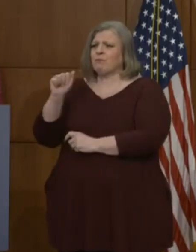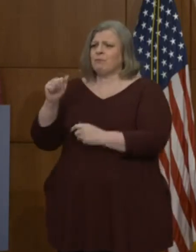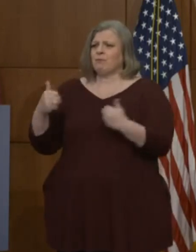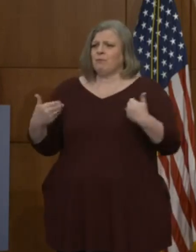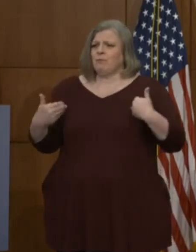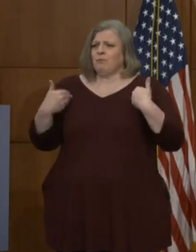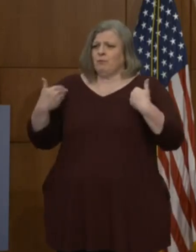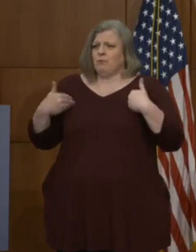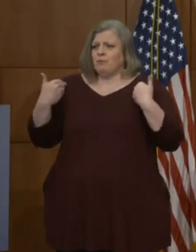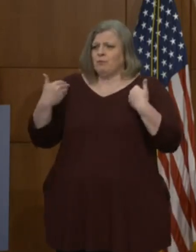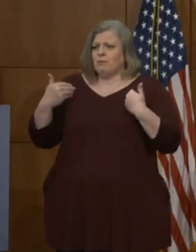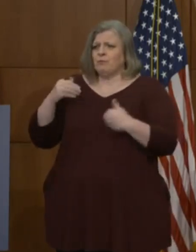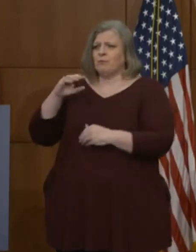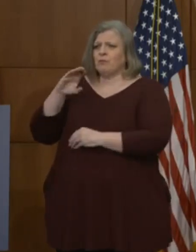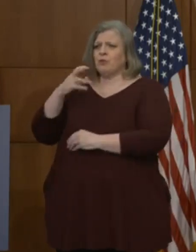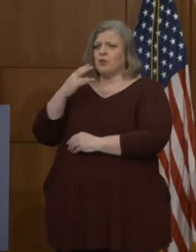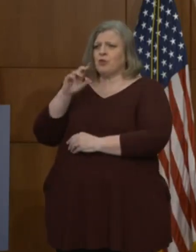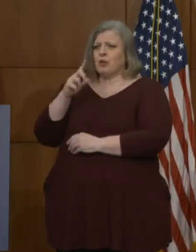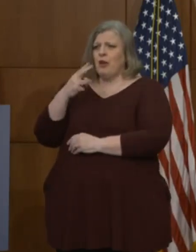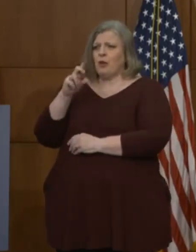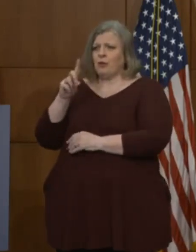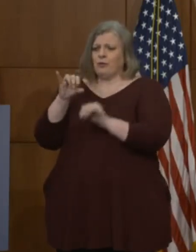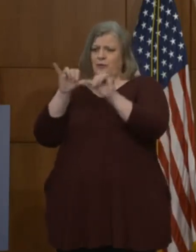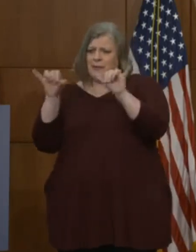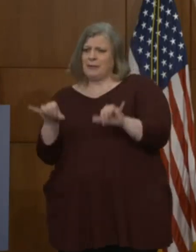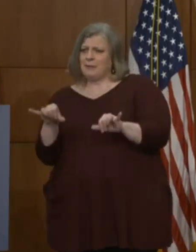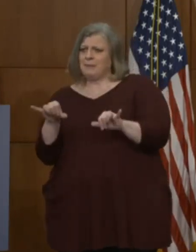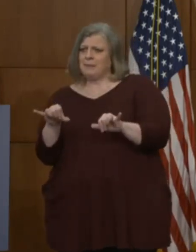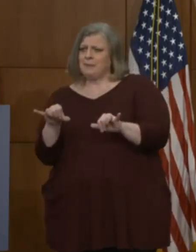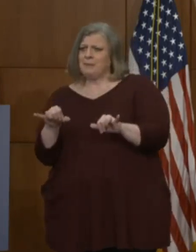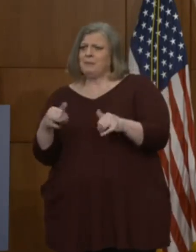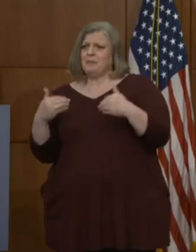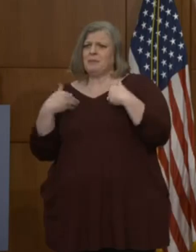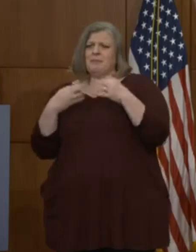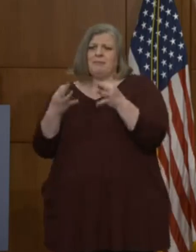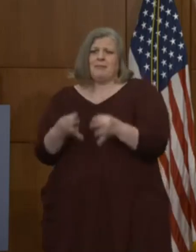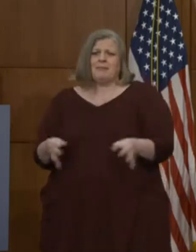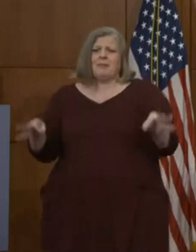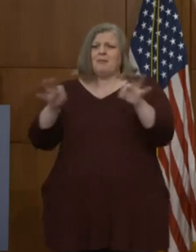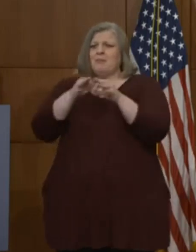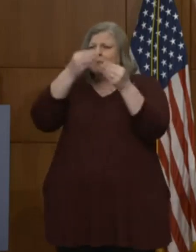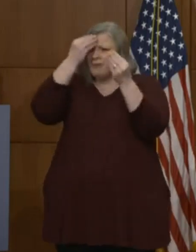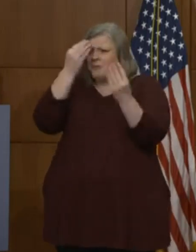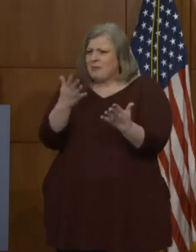ADVOCATING FOR VIRGINIA’S EARLY CHILDHOOD SYSTEM. SHE HAS CHILDHOOD SYSTEM. SHE HAS ADDITIONAL INFORMATION TO SHARE ADDITIONAL INFORMATION TO SHARE FOR PROVIDERS AND FAMILIES